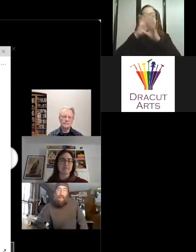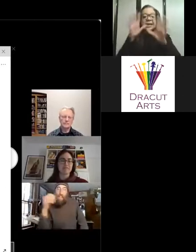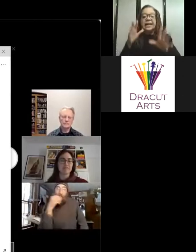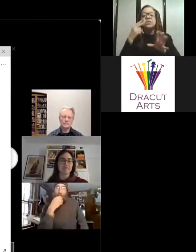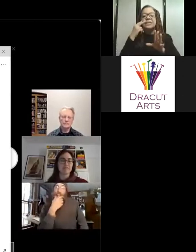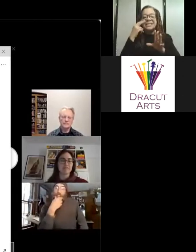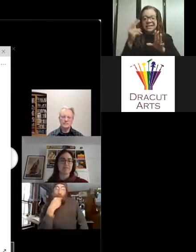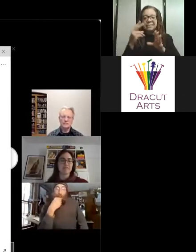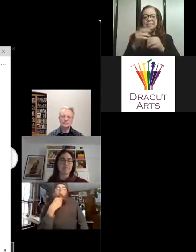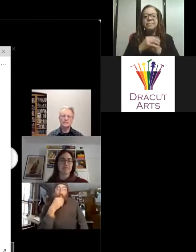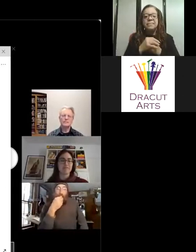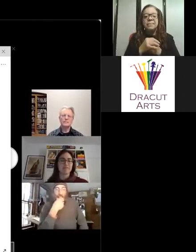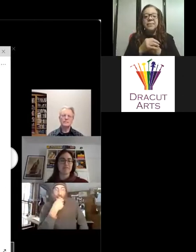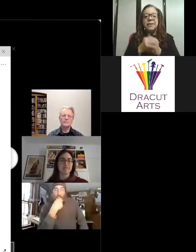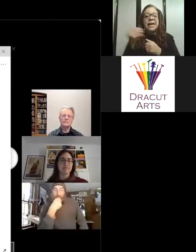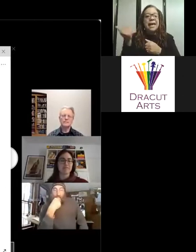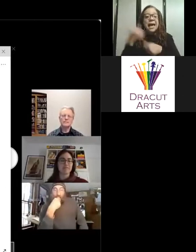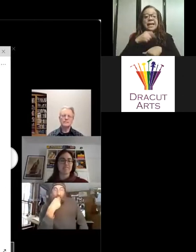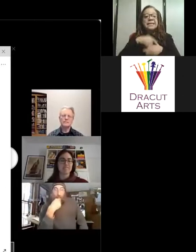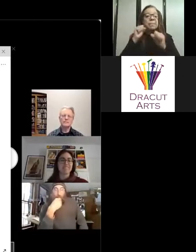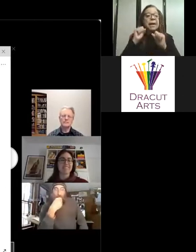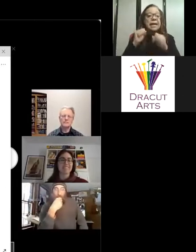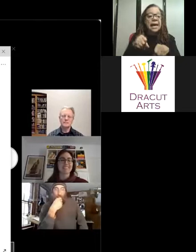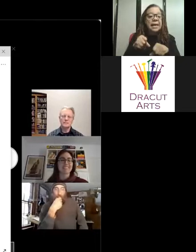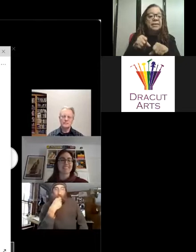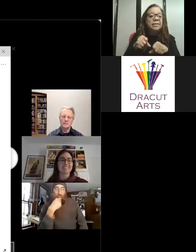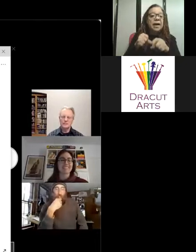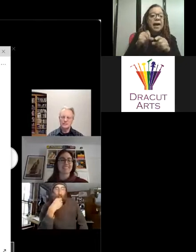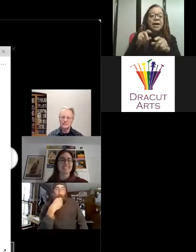Anytime I can I draw a cat into the hospital scene, because Nurse Sarah Lowe